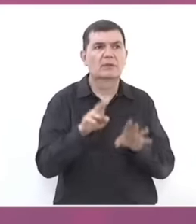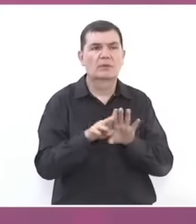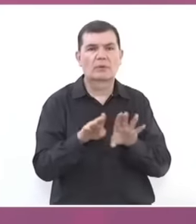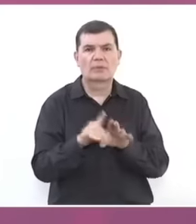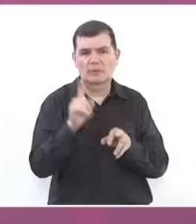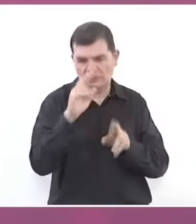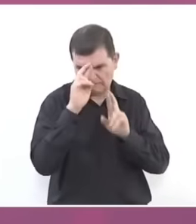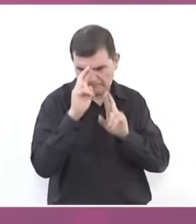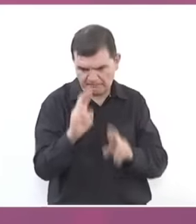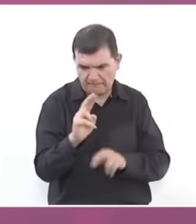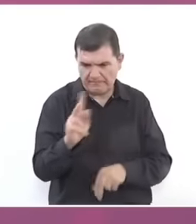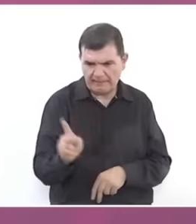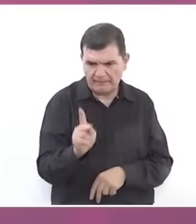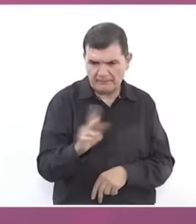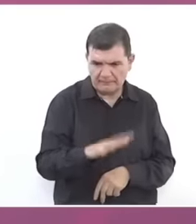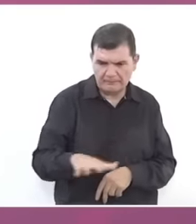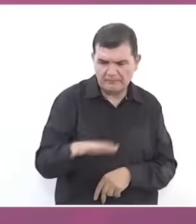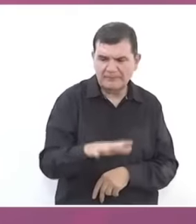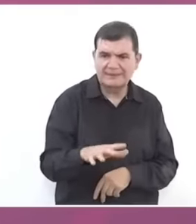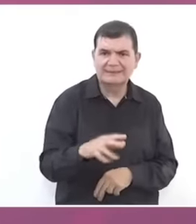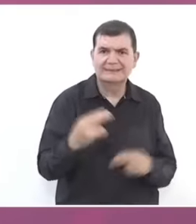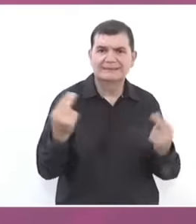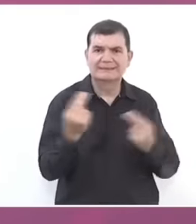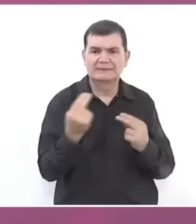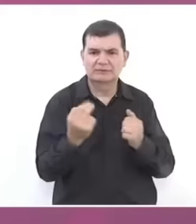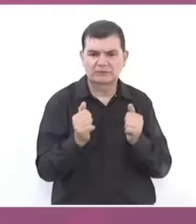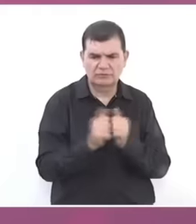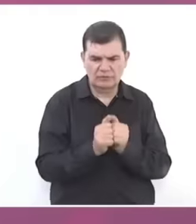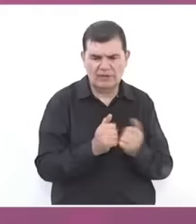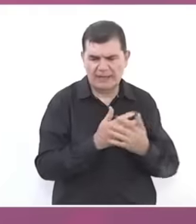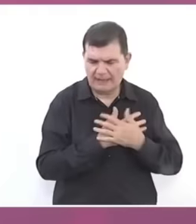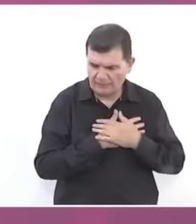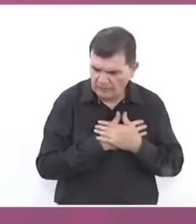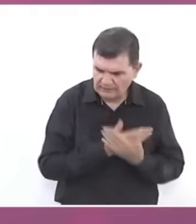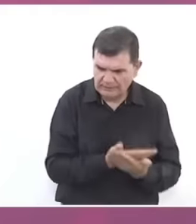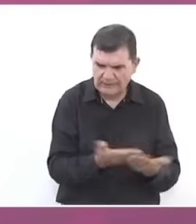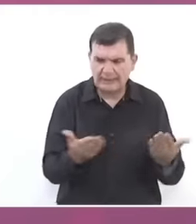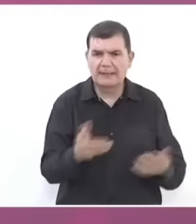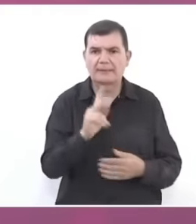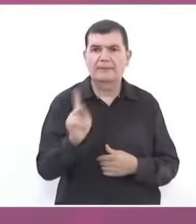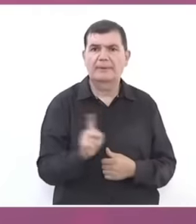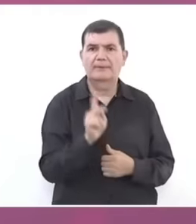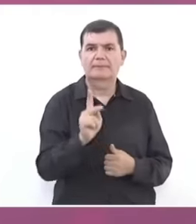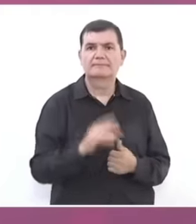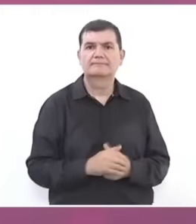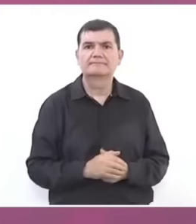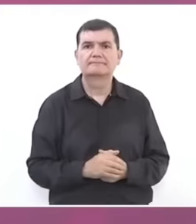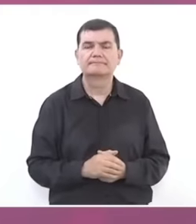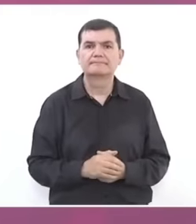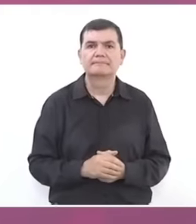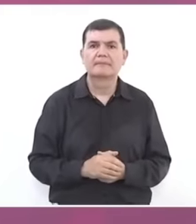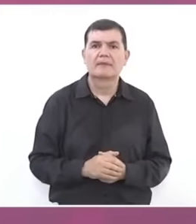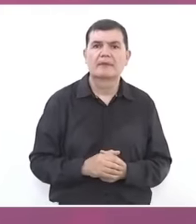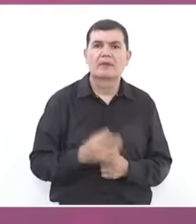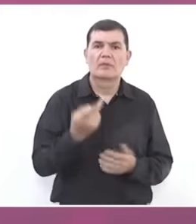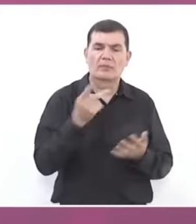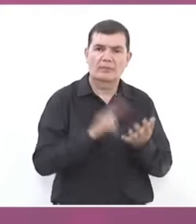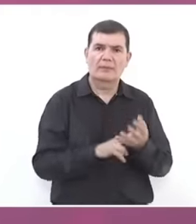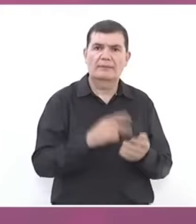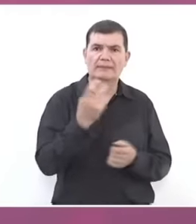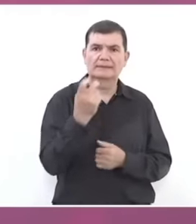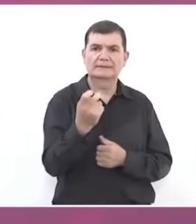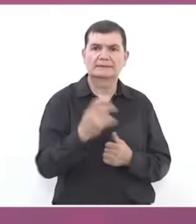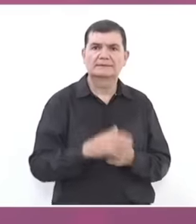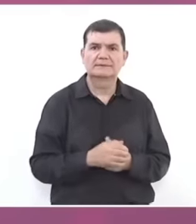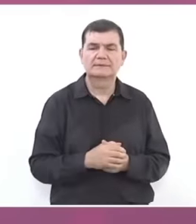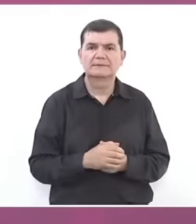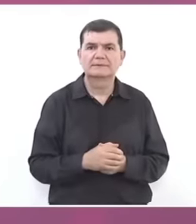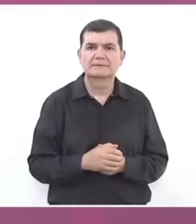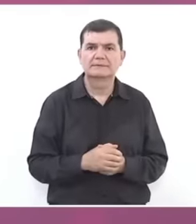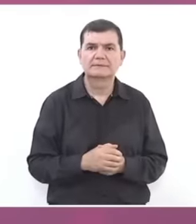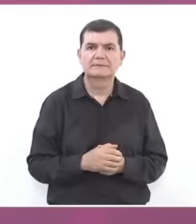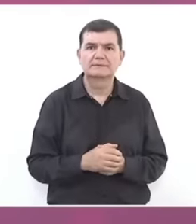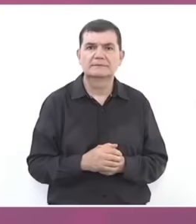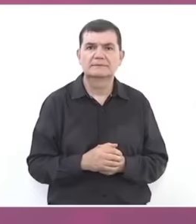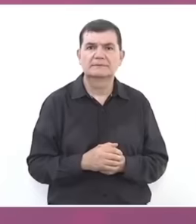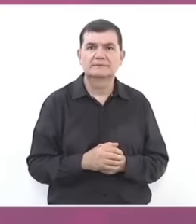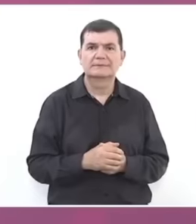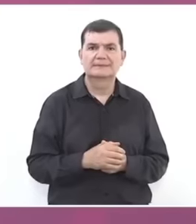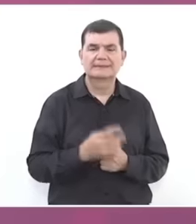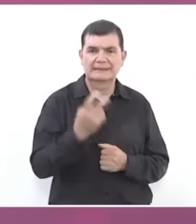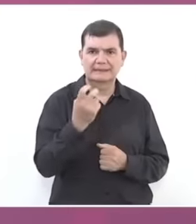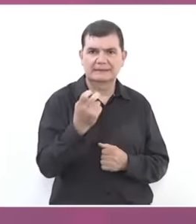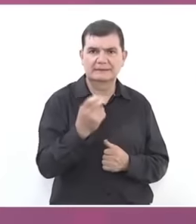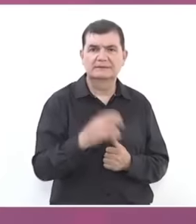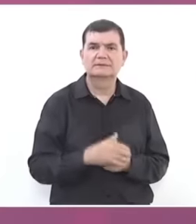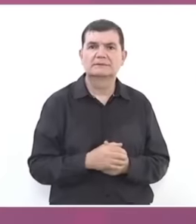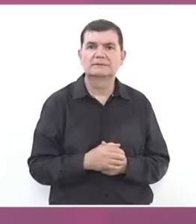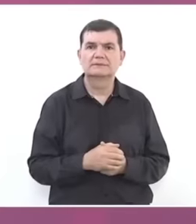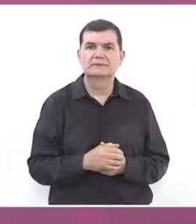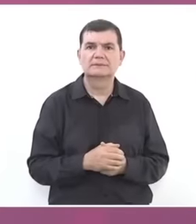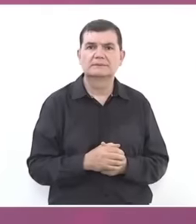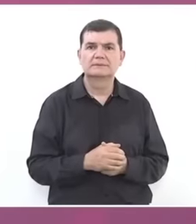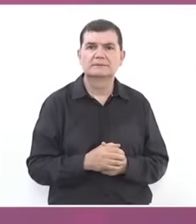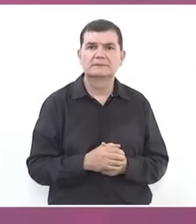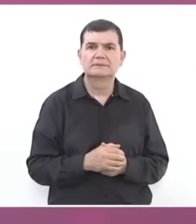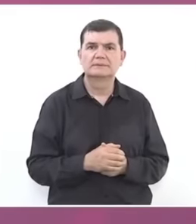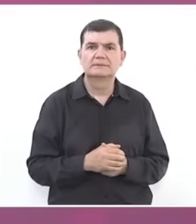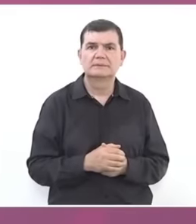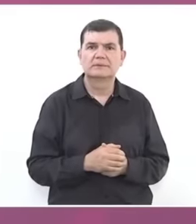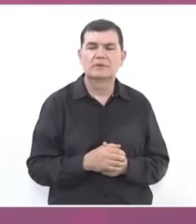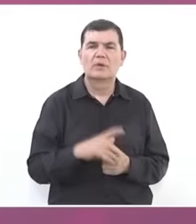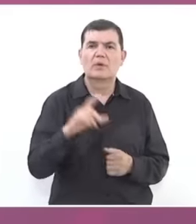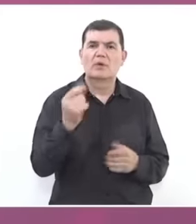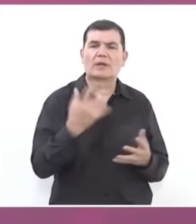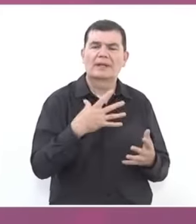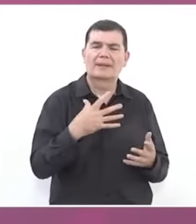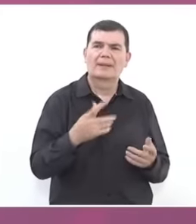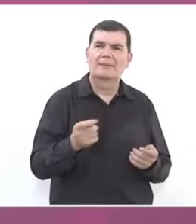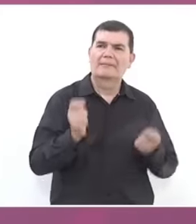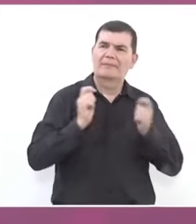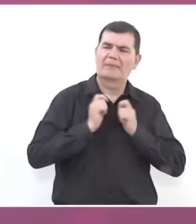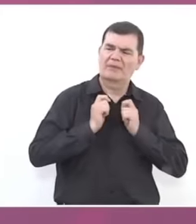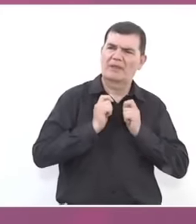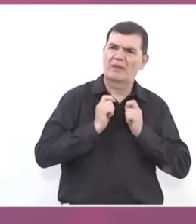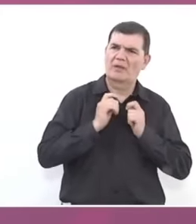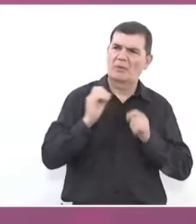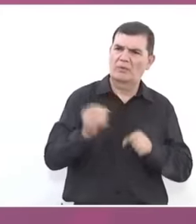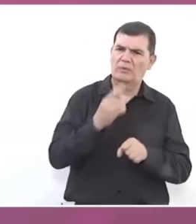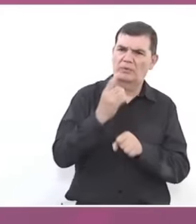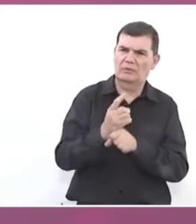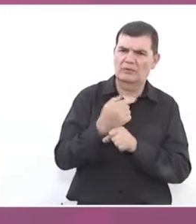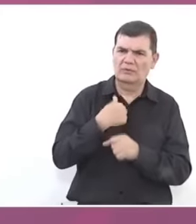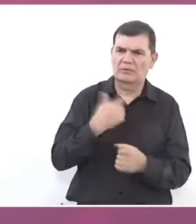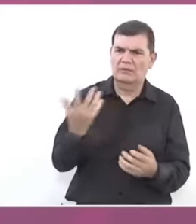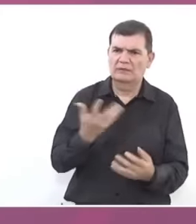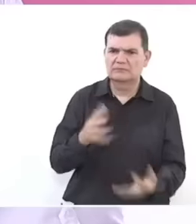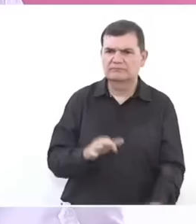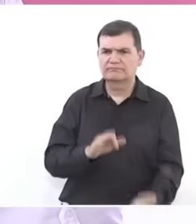the people. We must have a lot of love for the people. And that is what allows us to face any